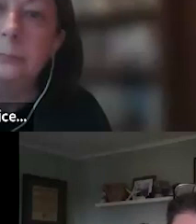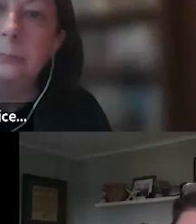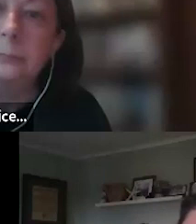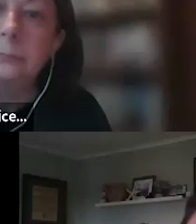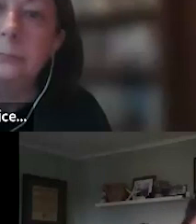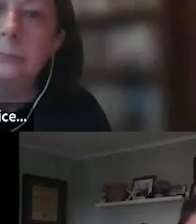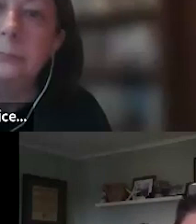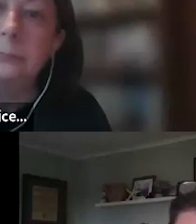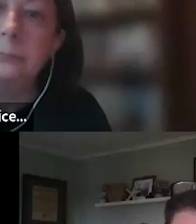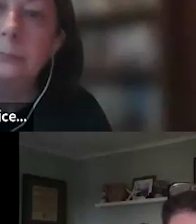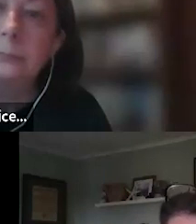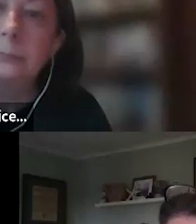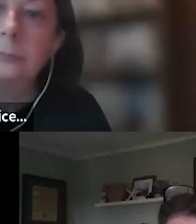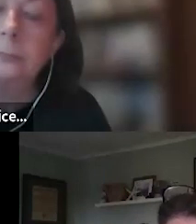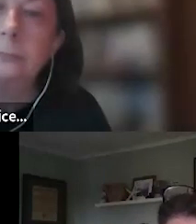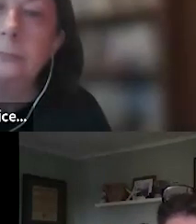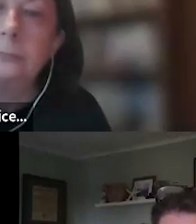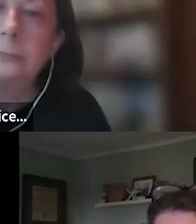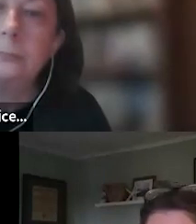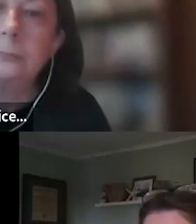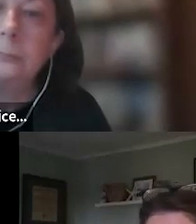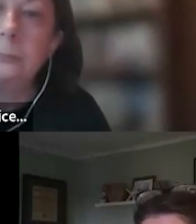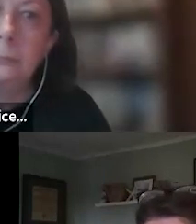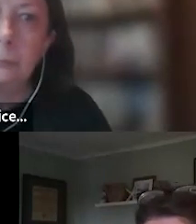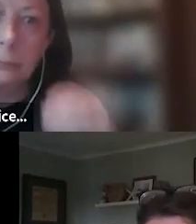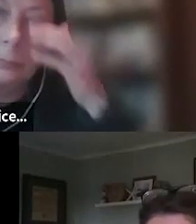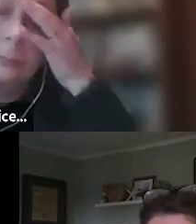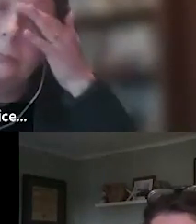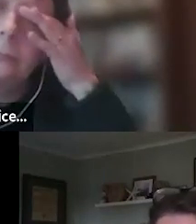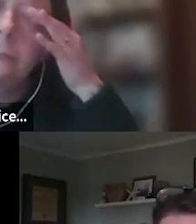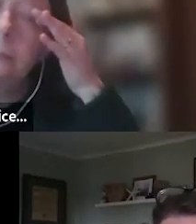to help connect individuals to housing maybe while their applications are pending?